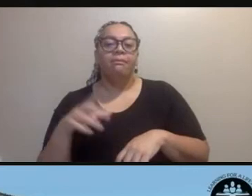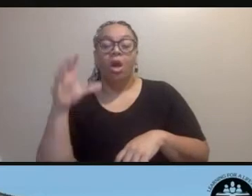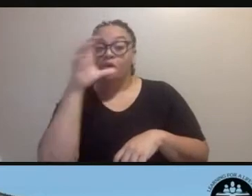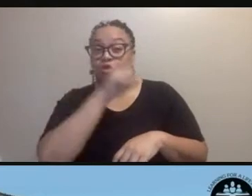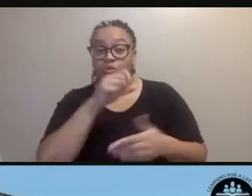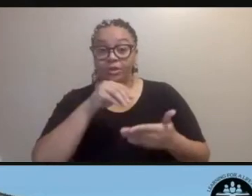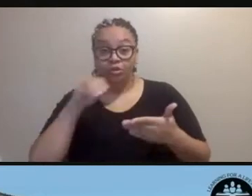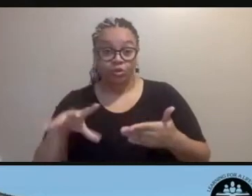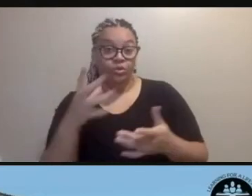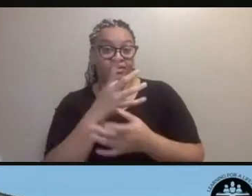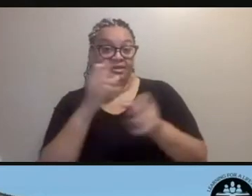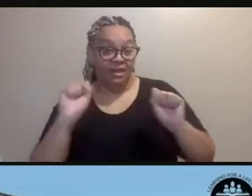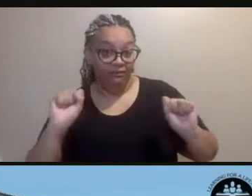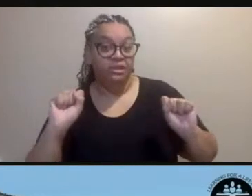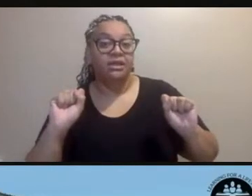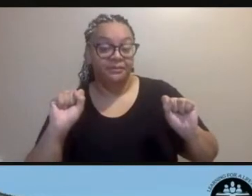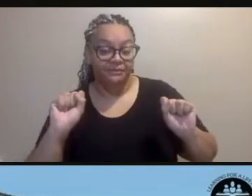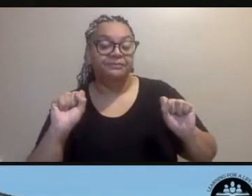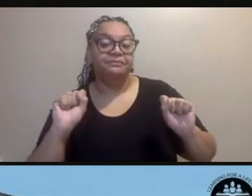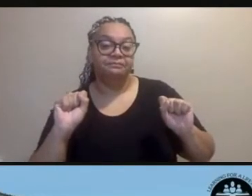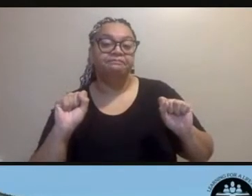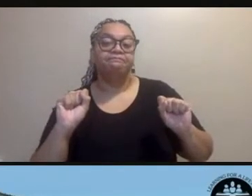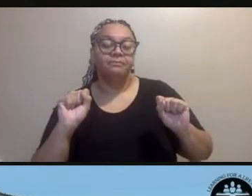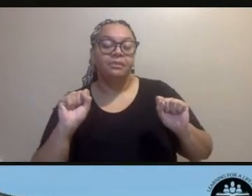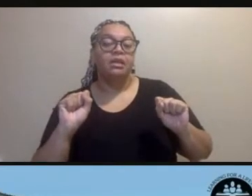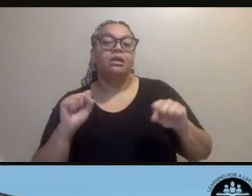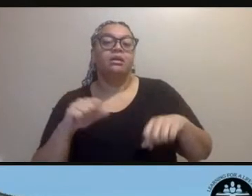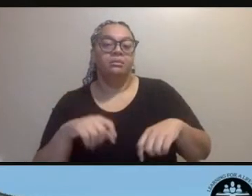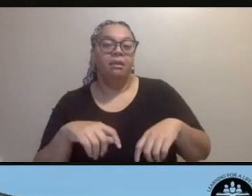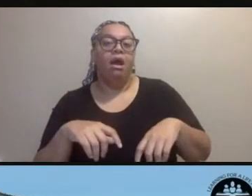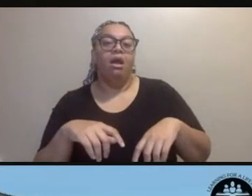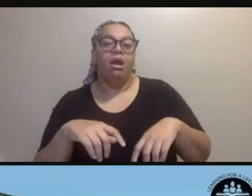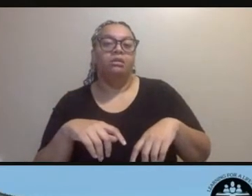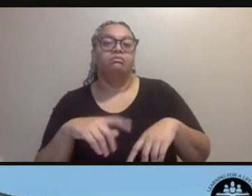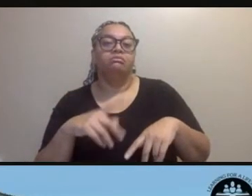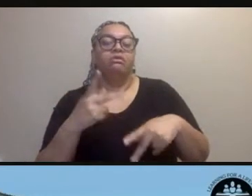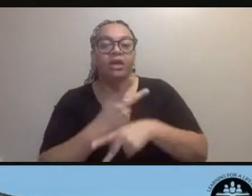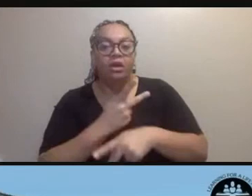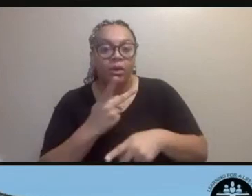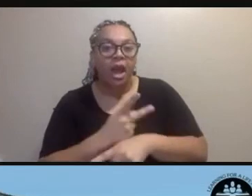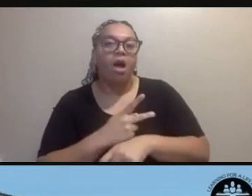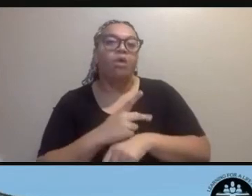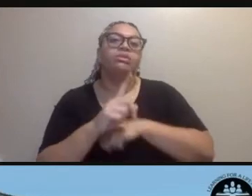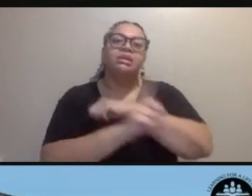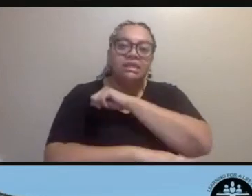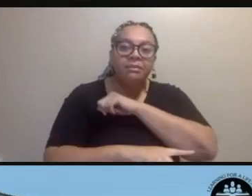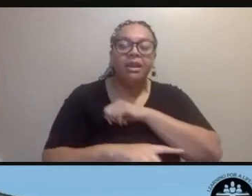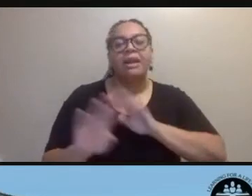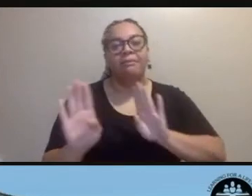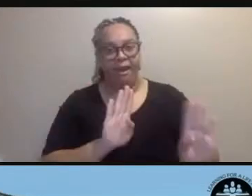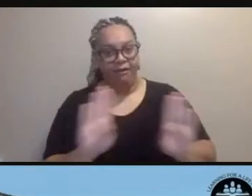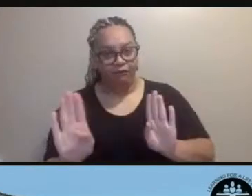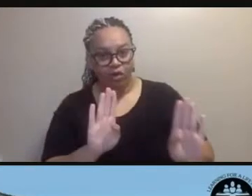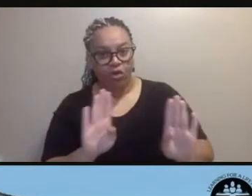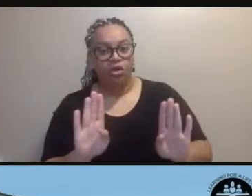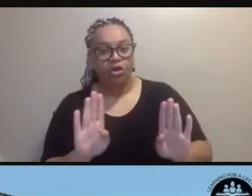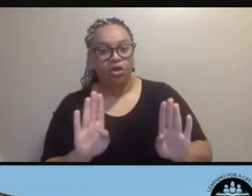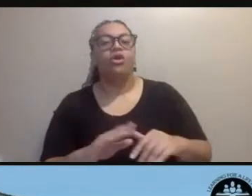STUDENTS. IS THAT FIRST OF ALL, ASSUMING